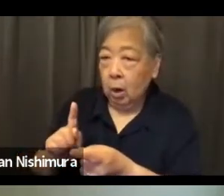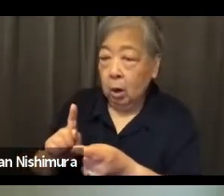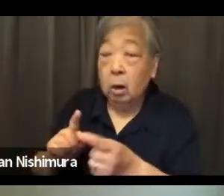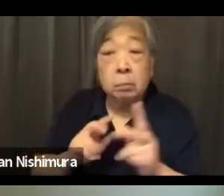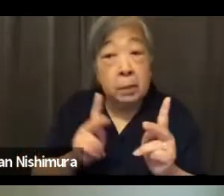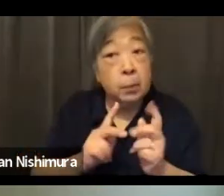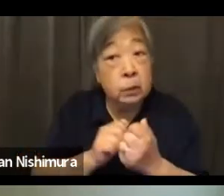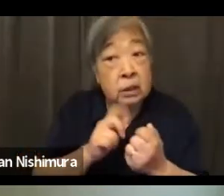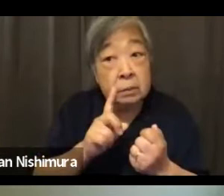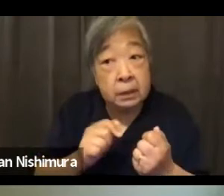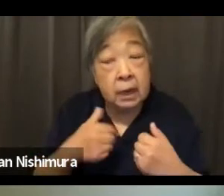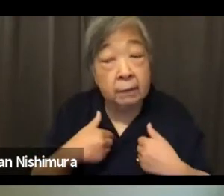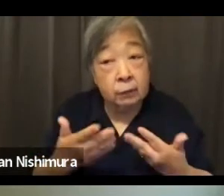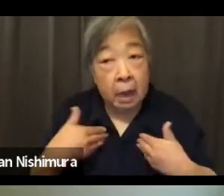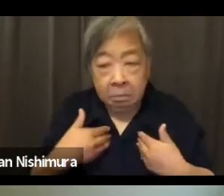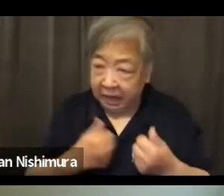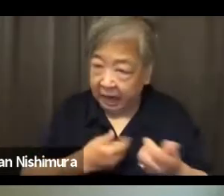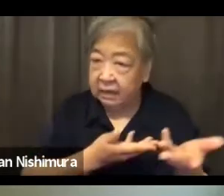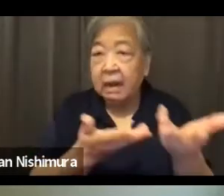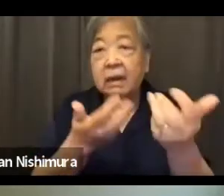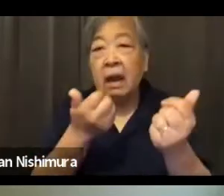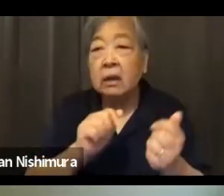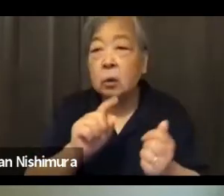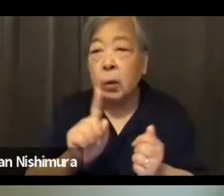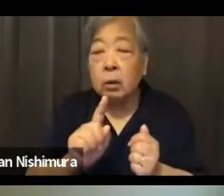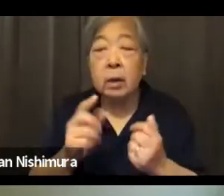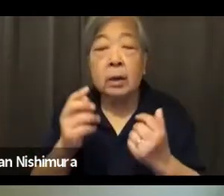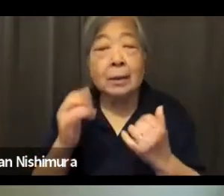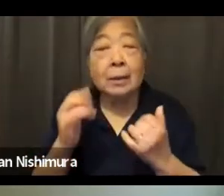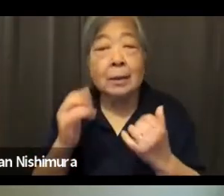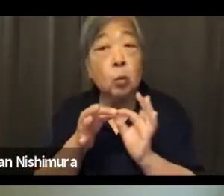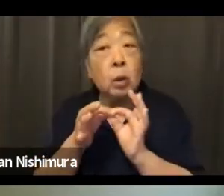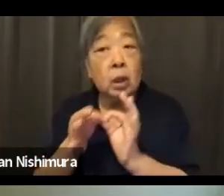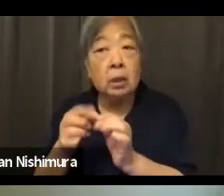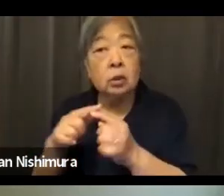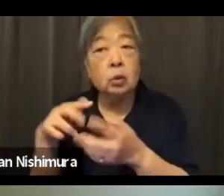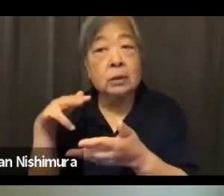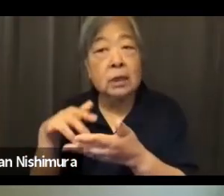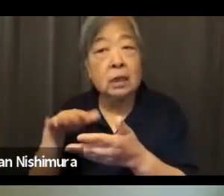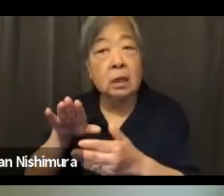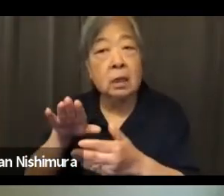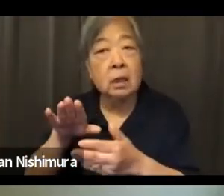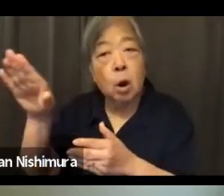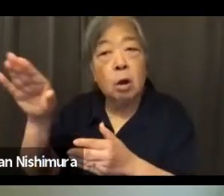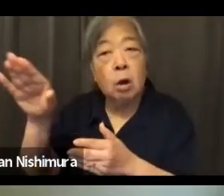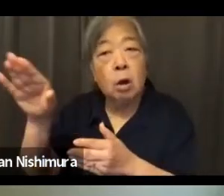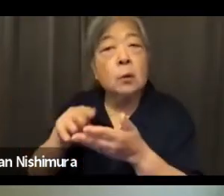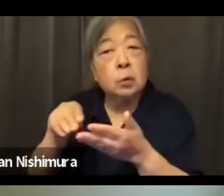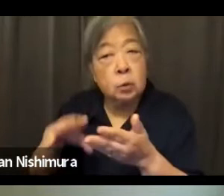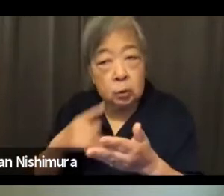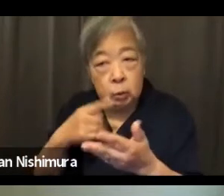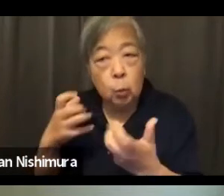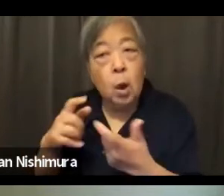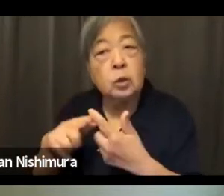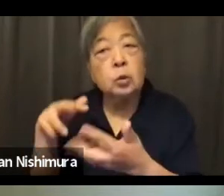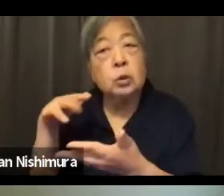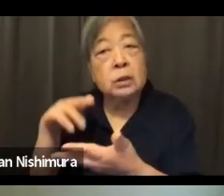So in the context of studying abroad for students pursuing an education abroad opportunity,